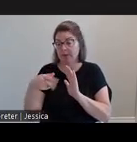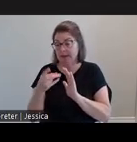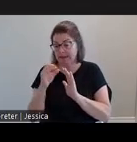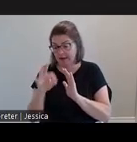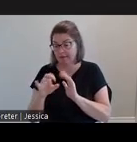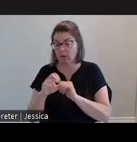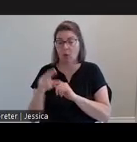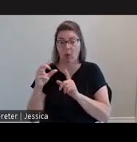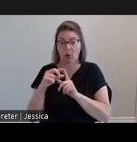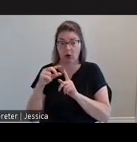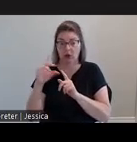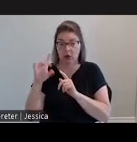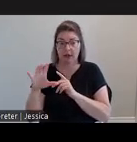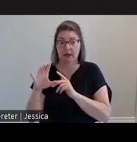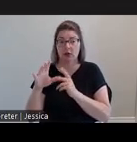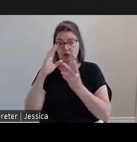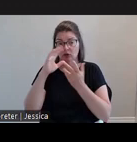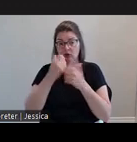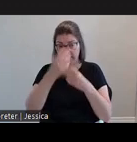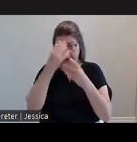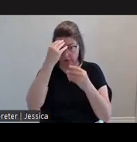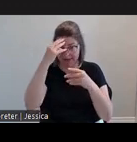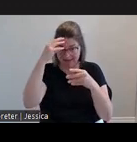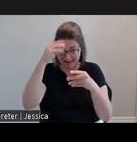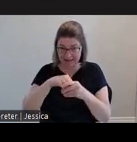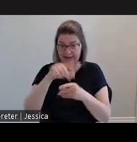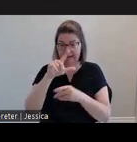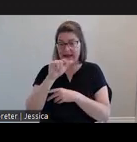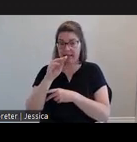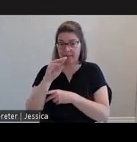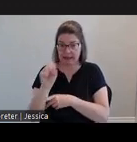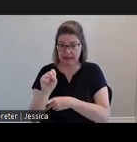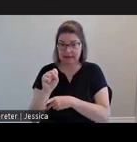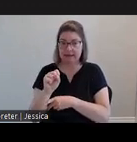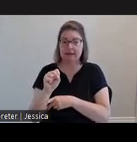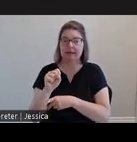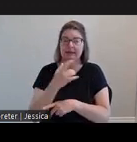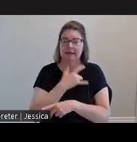create content directly into the LMS, uh, it’s usually in an HTML format,